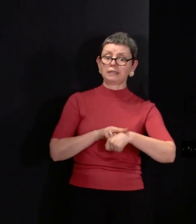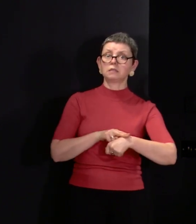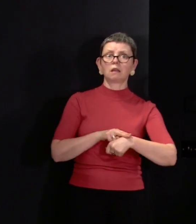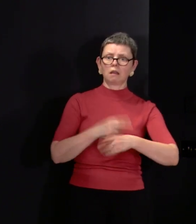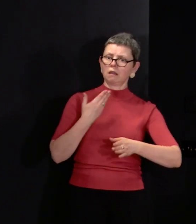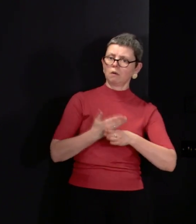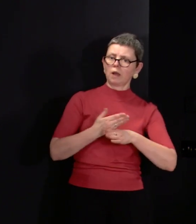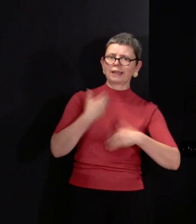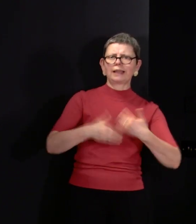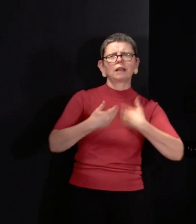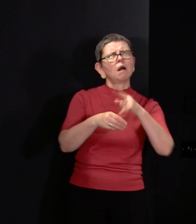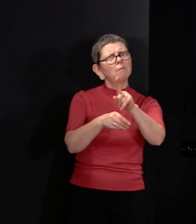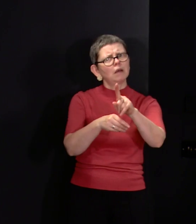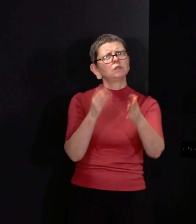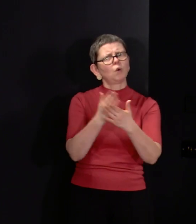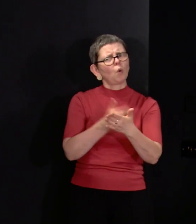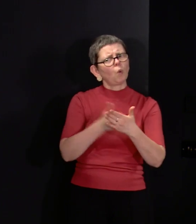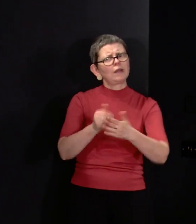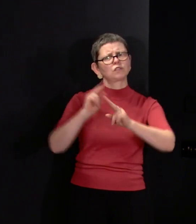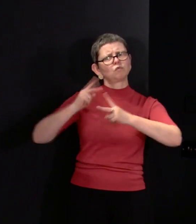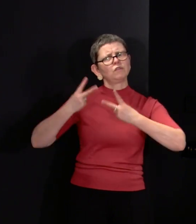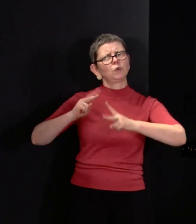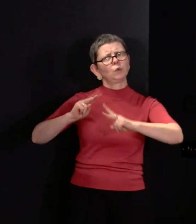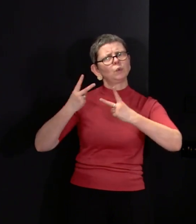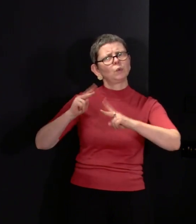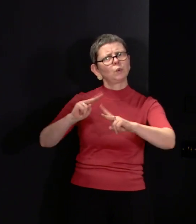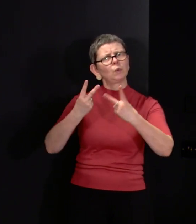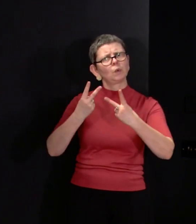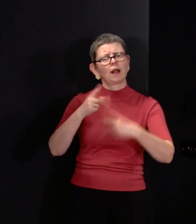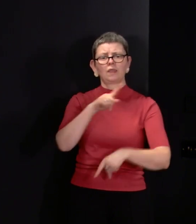But we keep it under constant review, that's why I've asked for independent assessment,